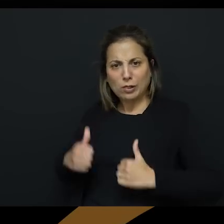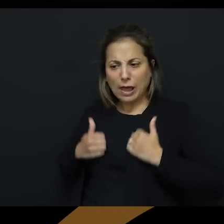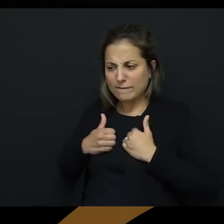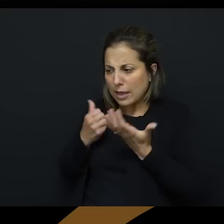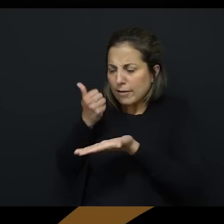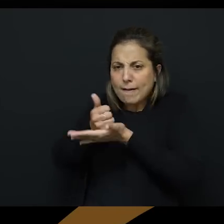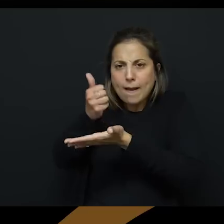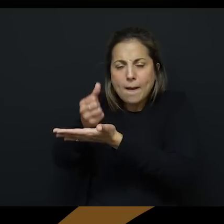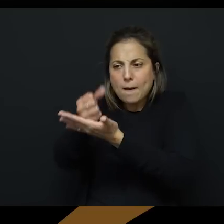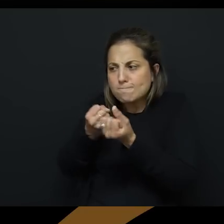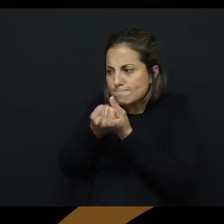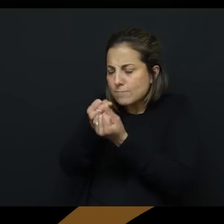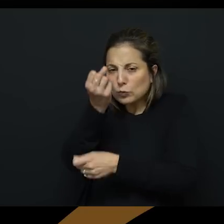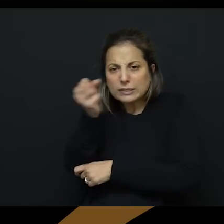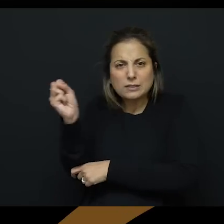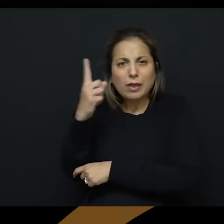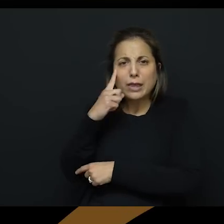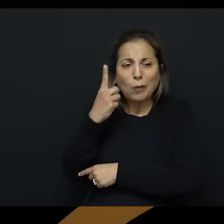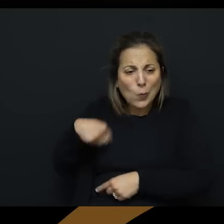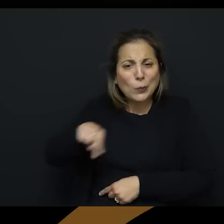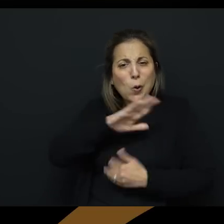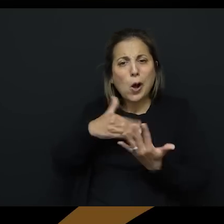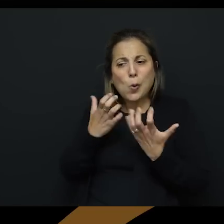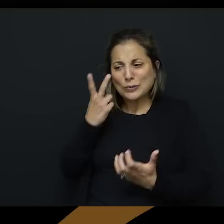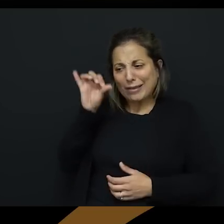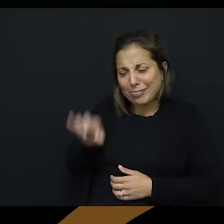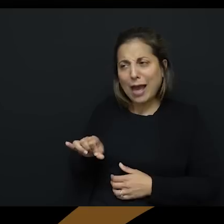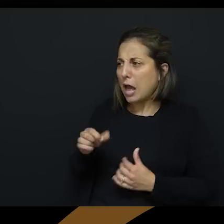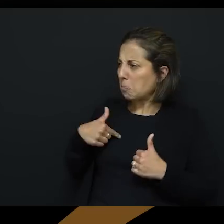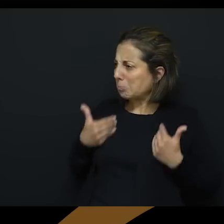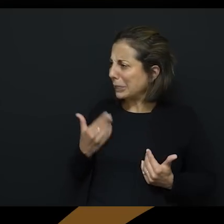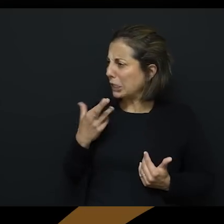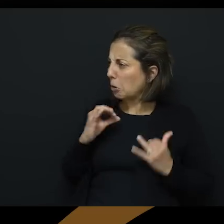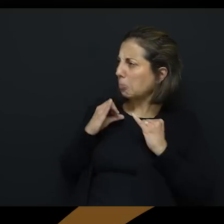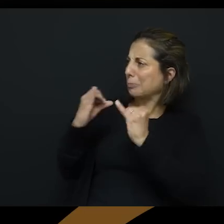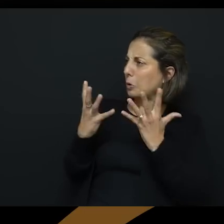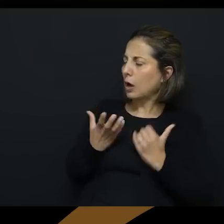and pushing forward and helping the resistance. And I think we all want to be that hero.